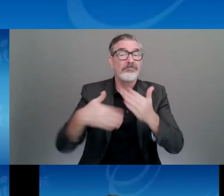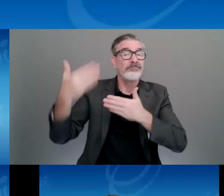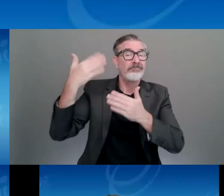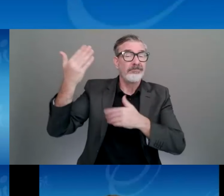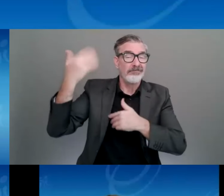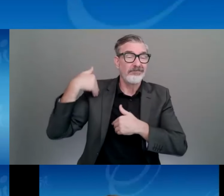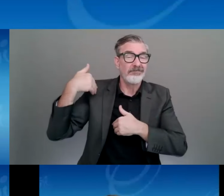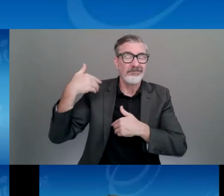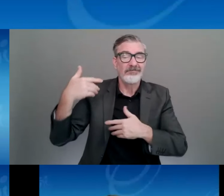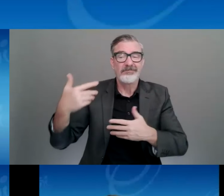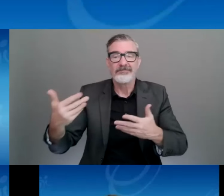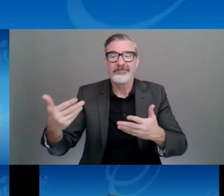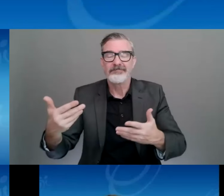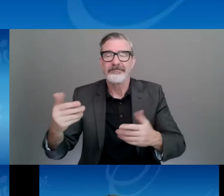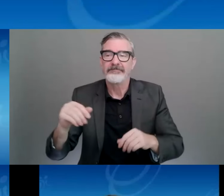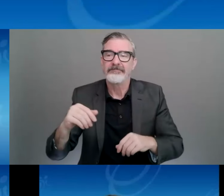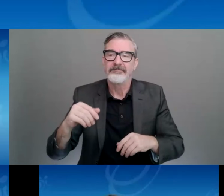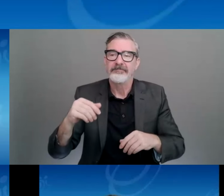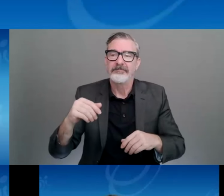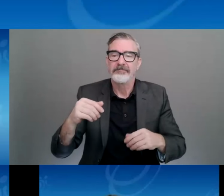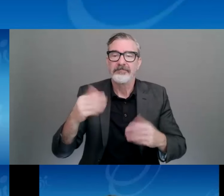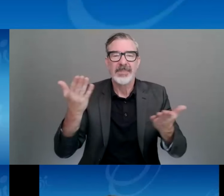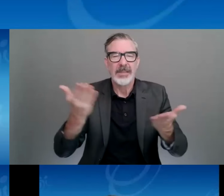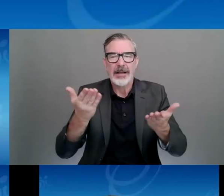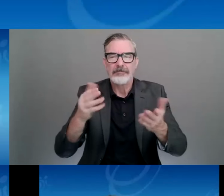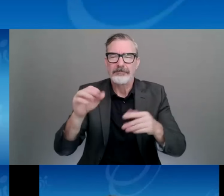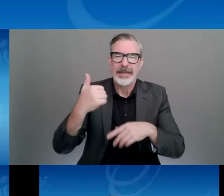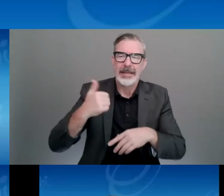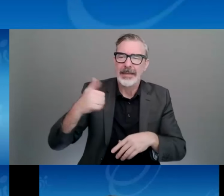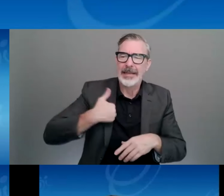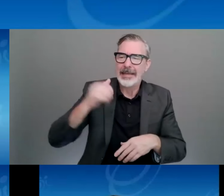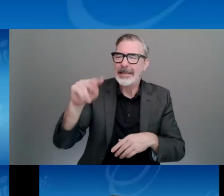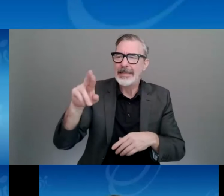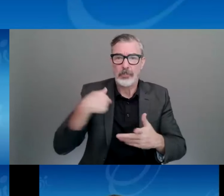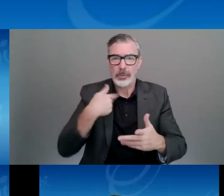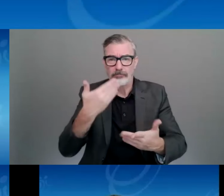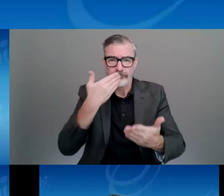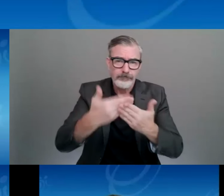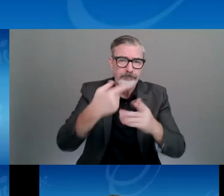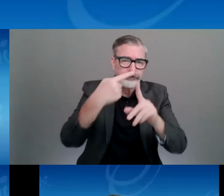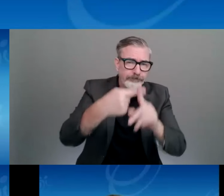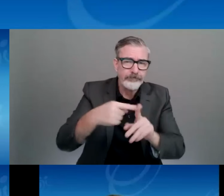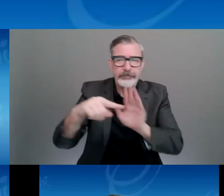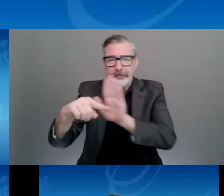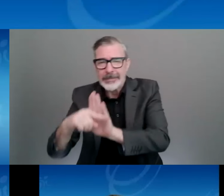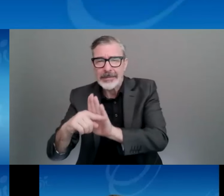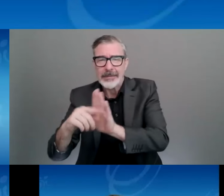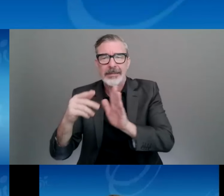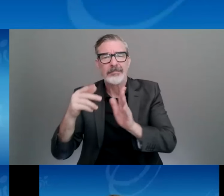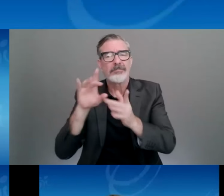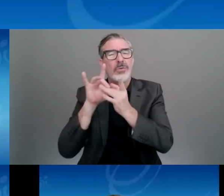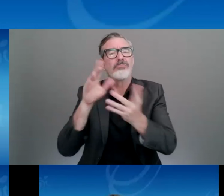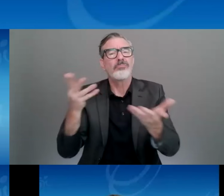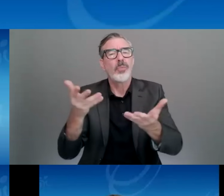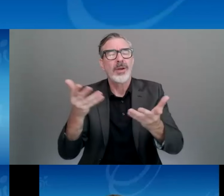where we stood in terms of our current state on what we were doing well in terms of, in service of accessibility versus where we are falling.